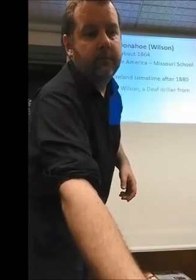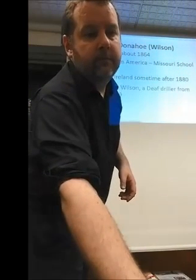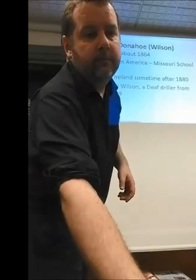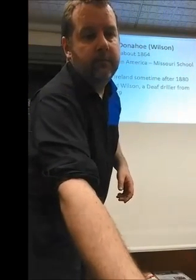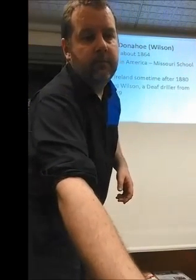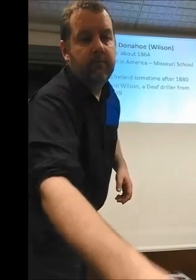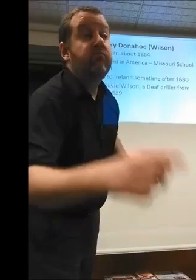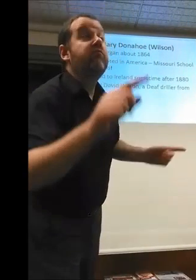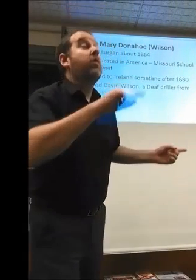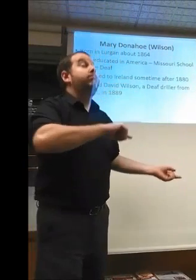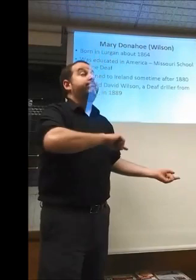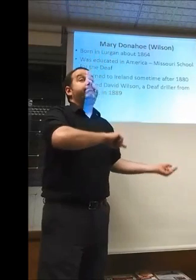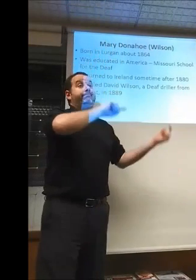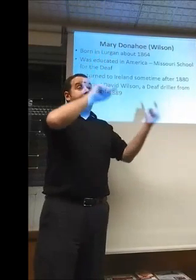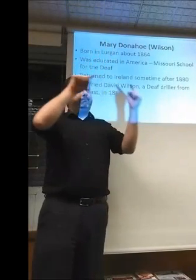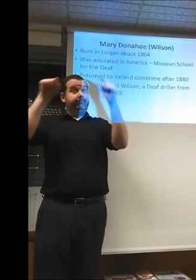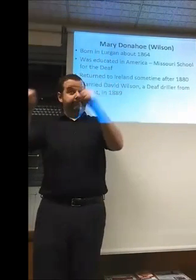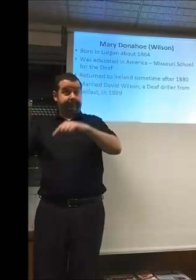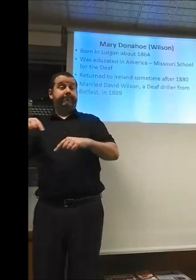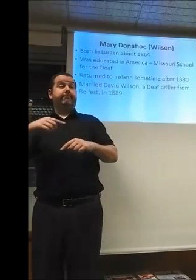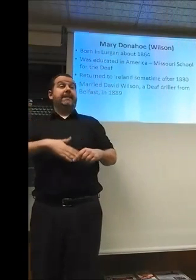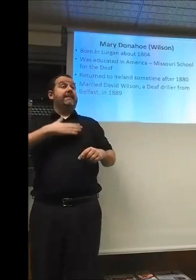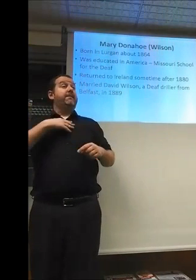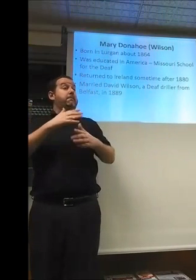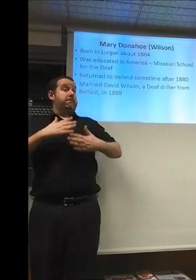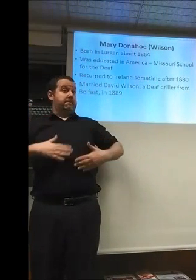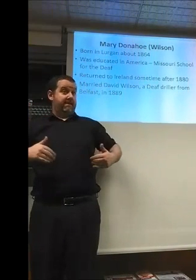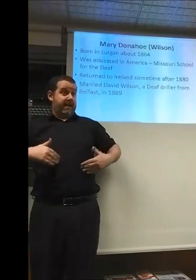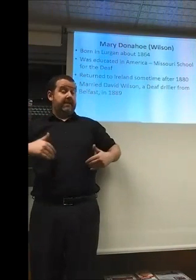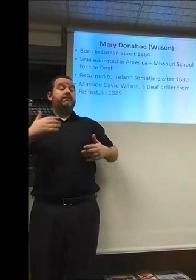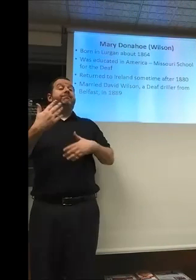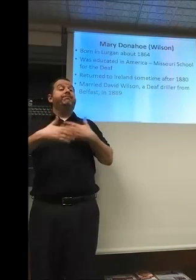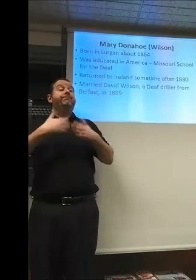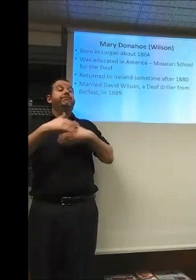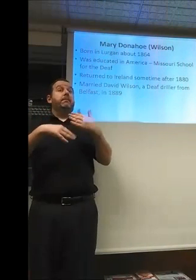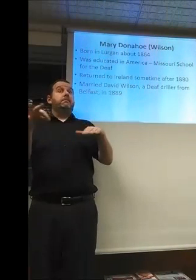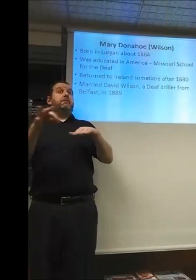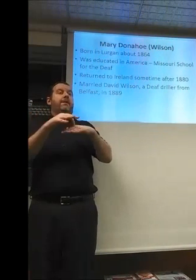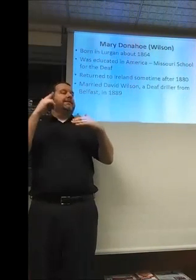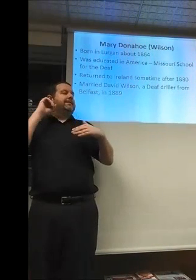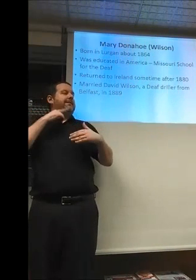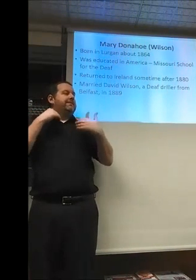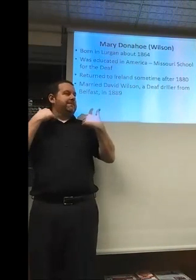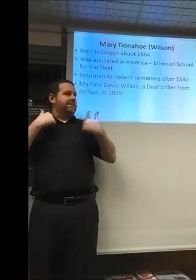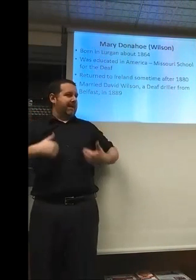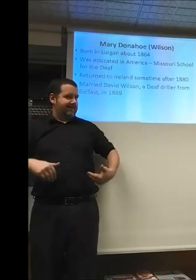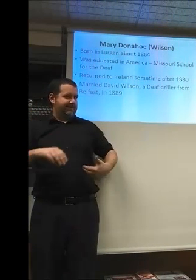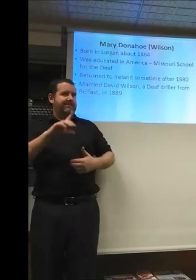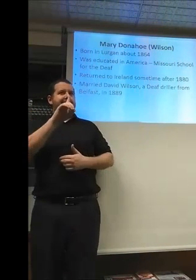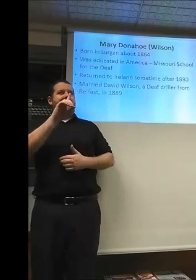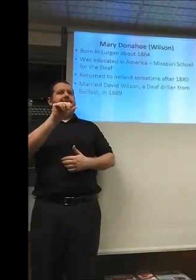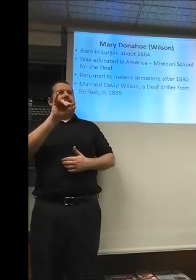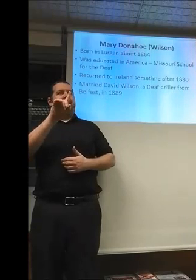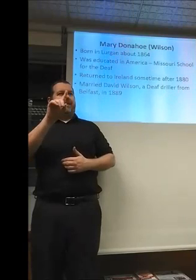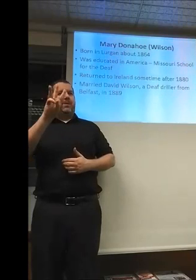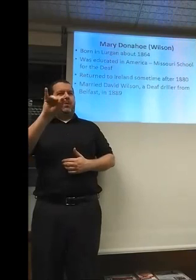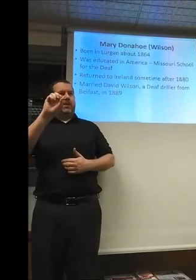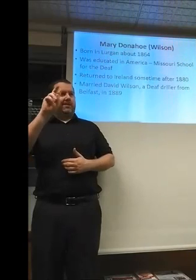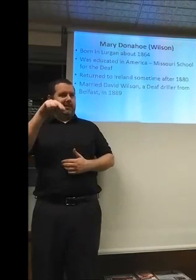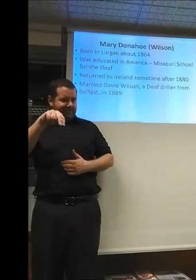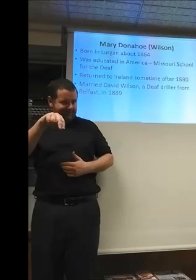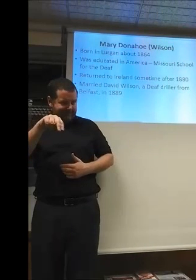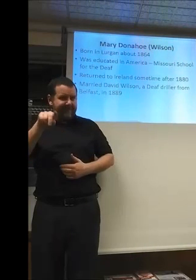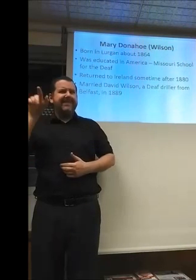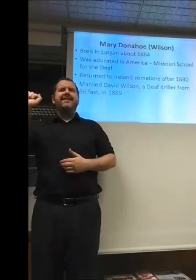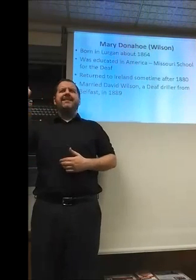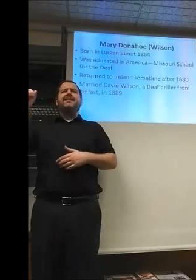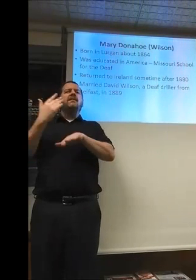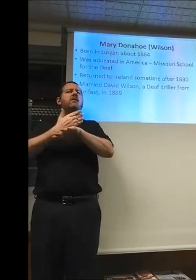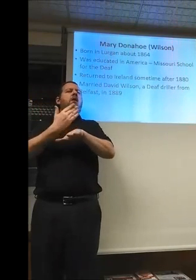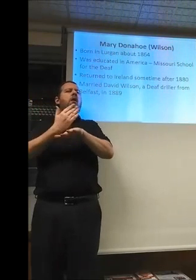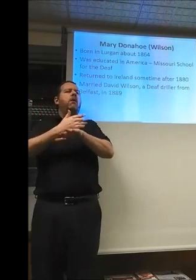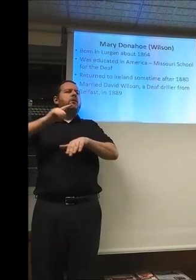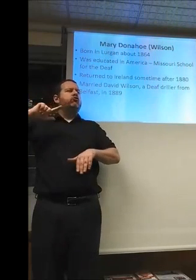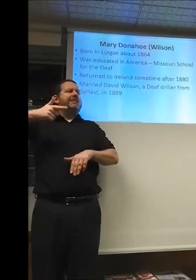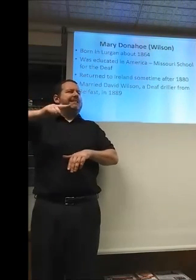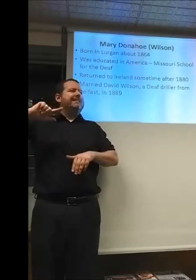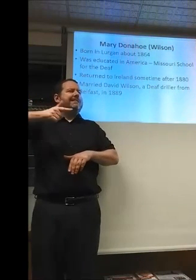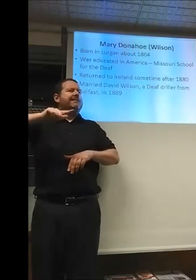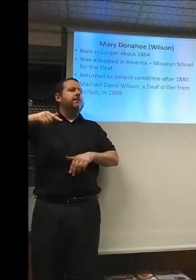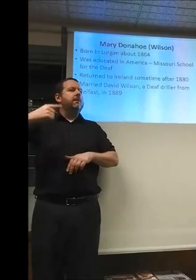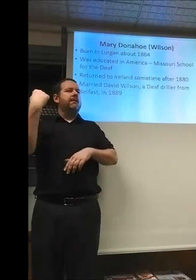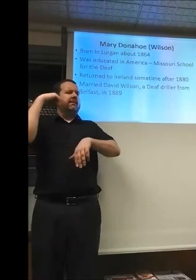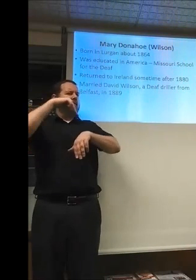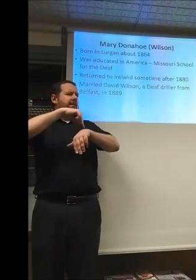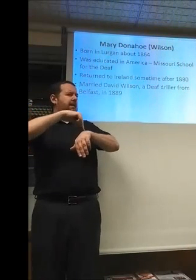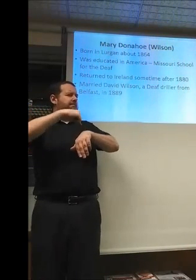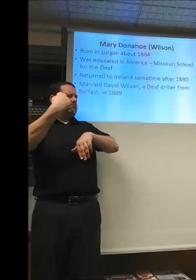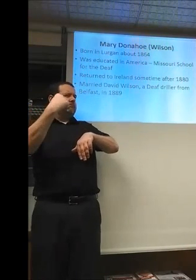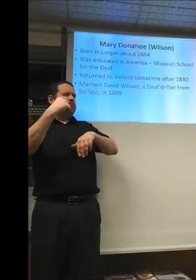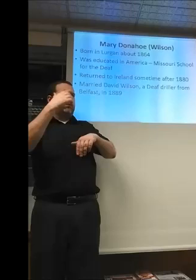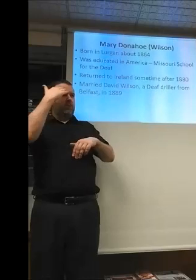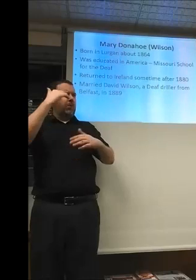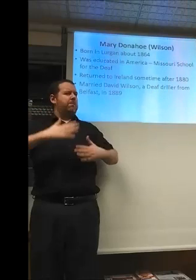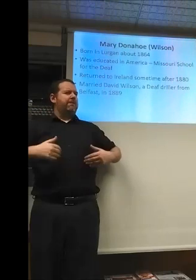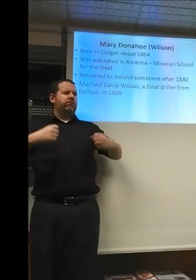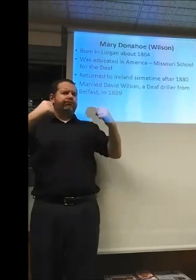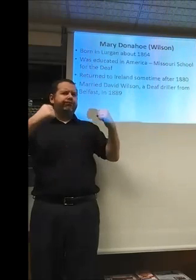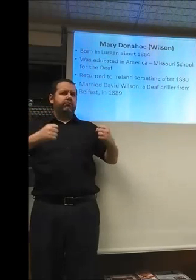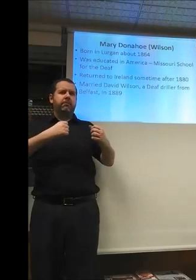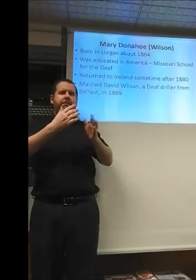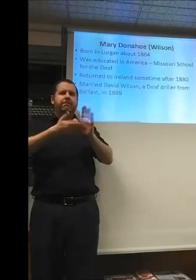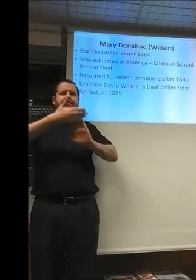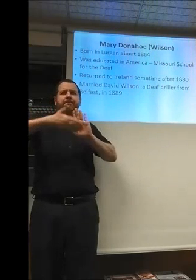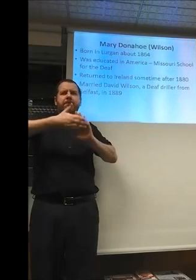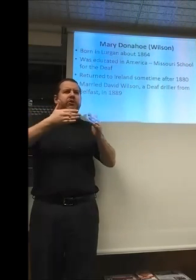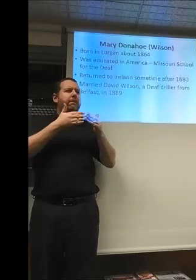The case was brought to court and of course maria was brought in as a witness.